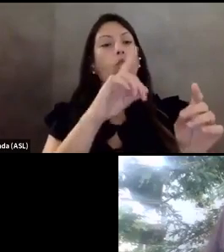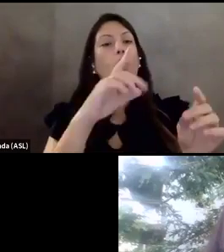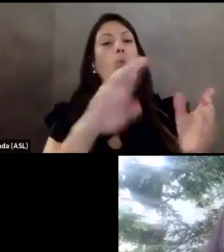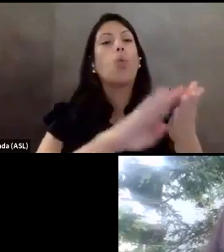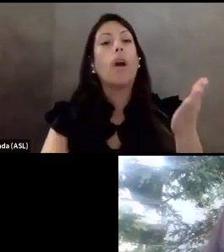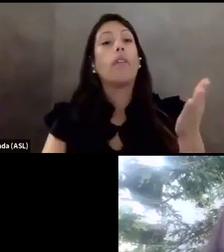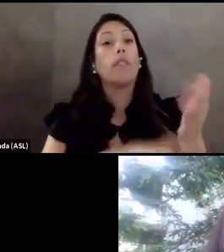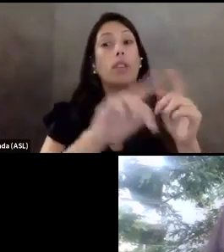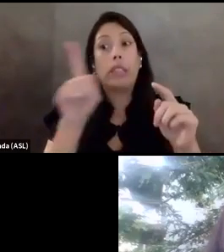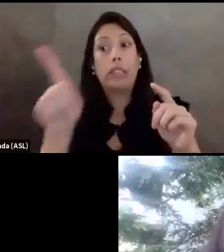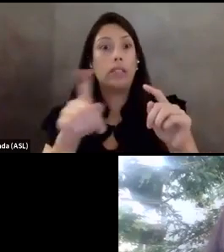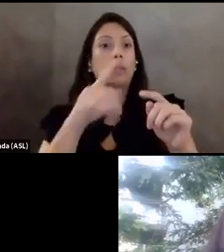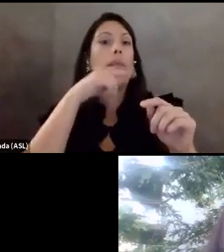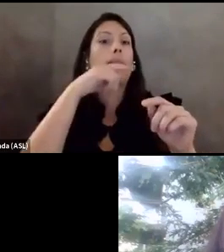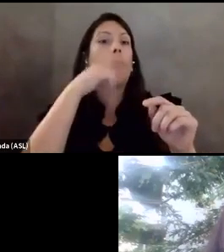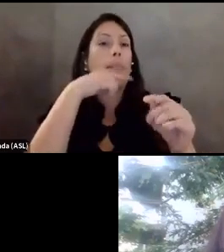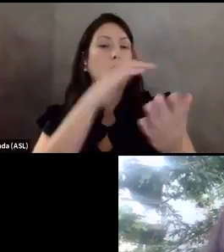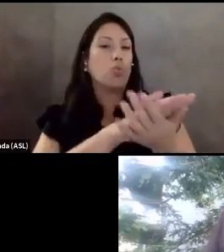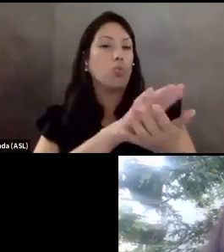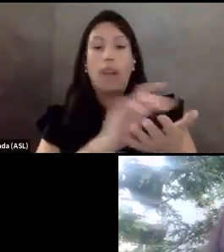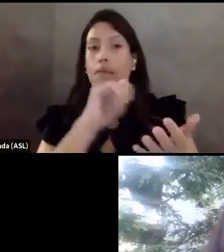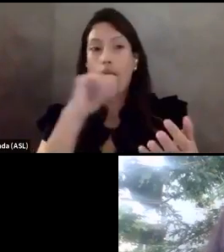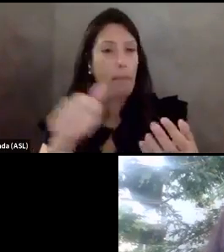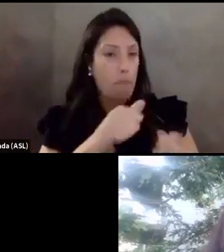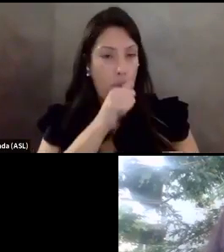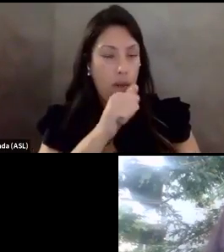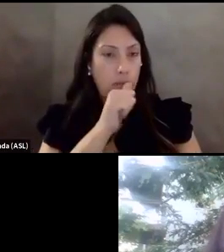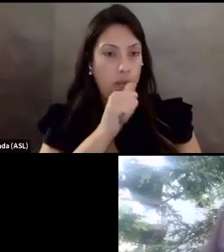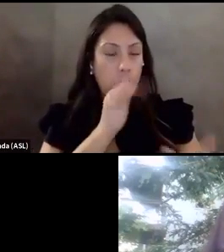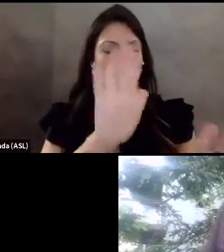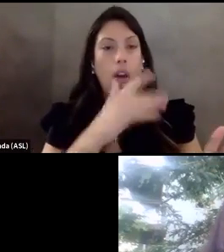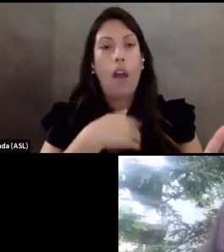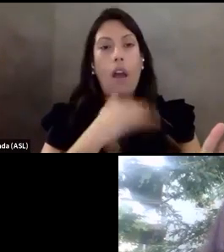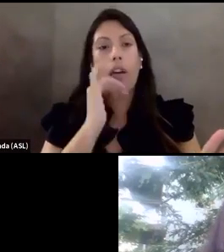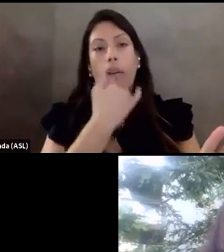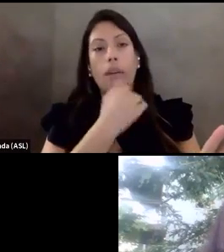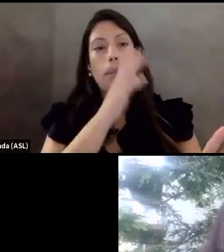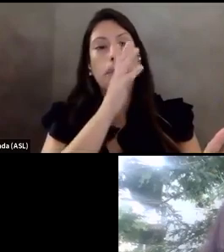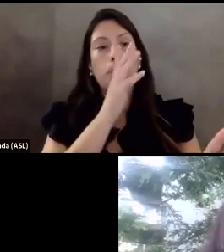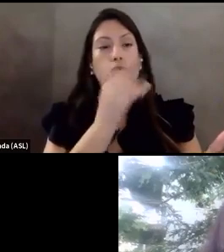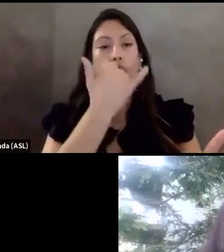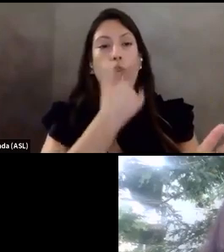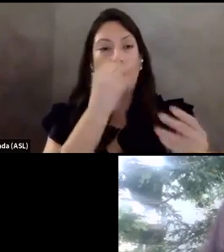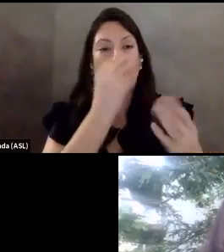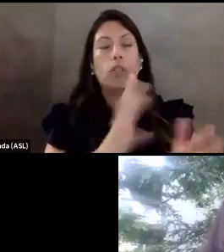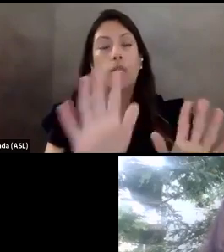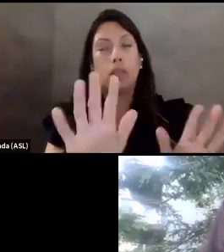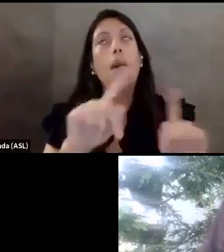So I misspoke when I said that no public schools applied for a waiver. But the emphasis is